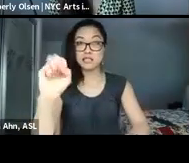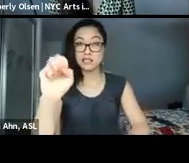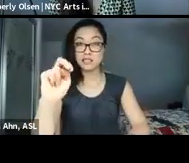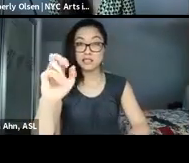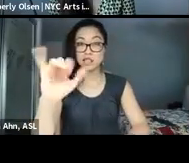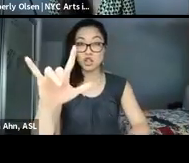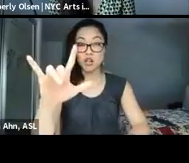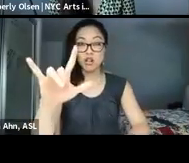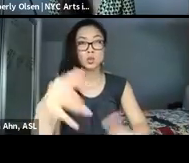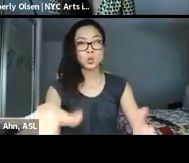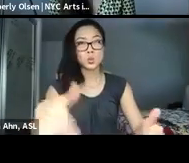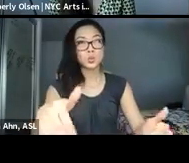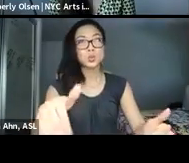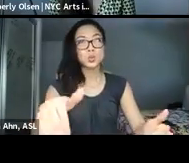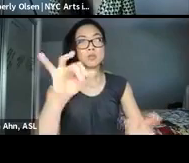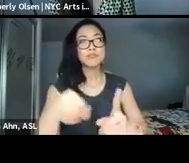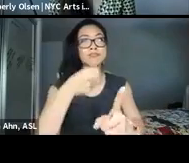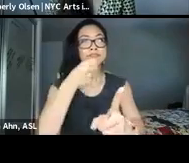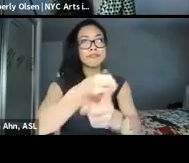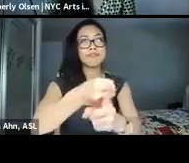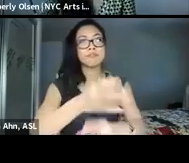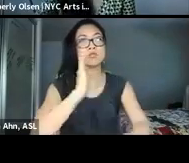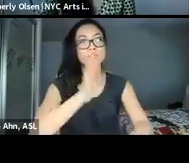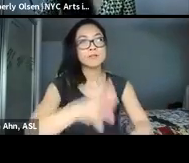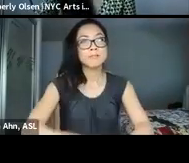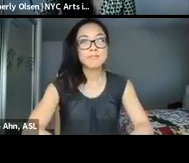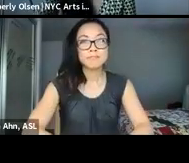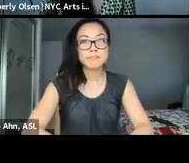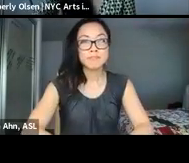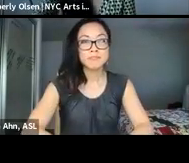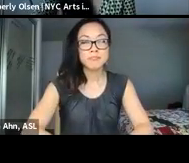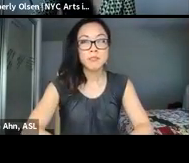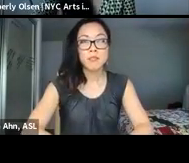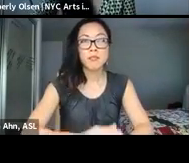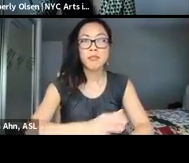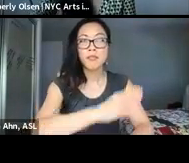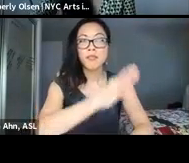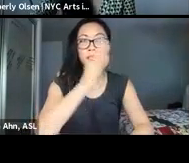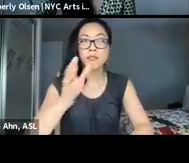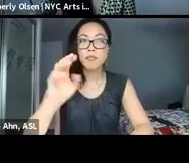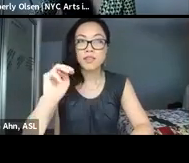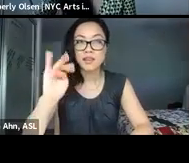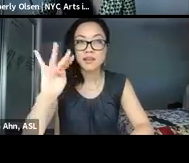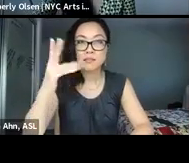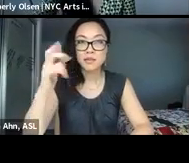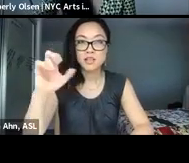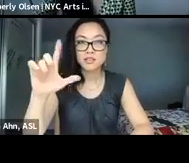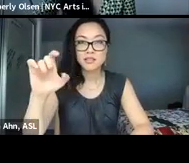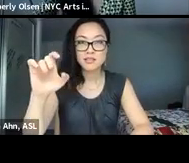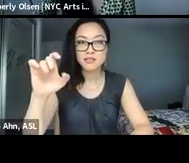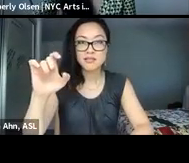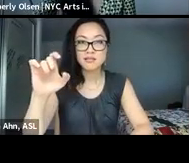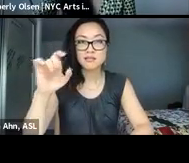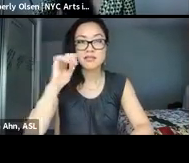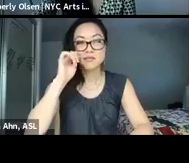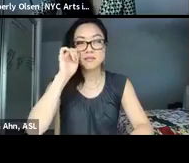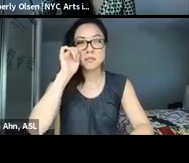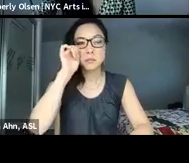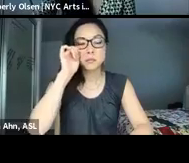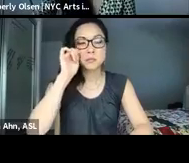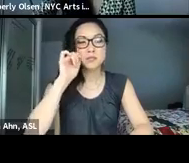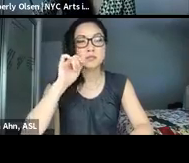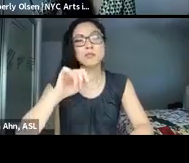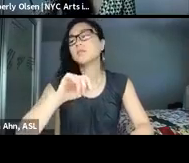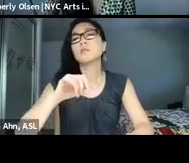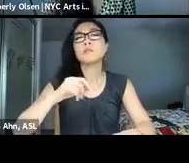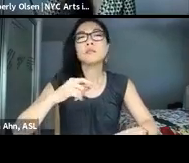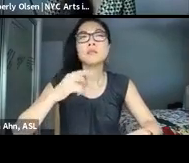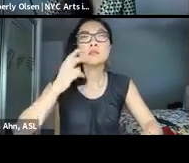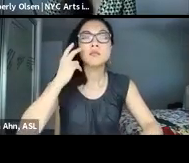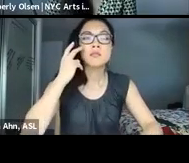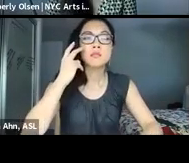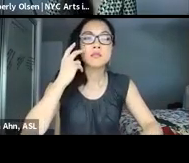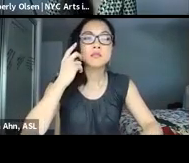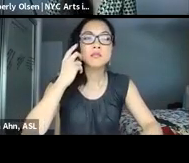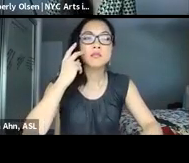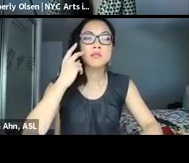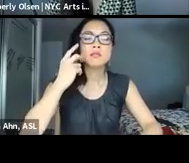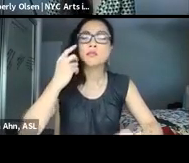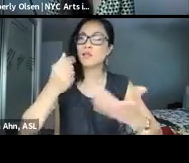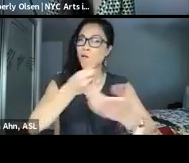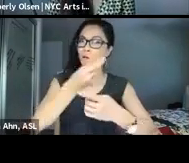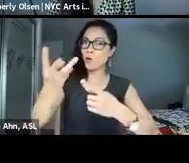happening in the universe. You think of food security, housing, you should think arts to